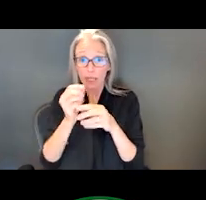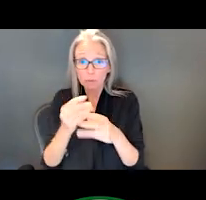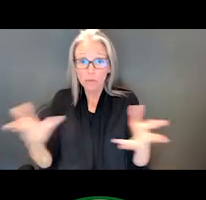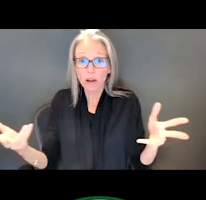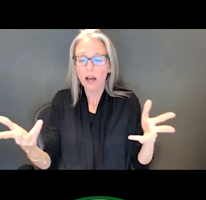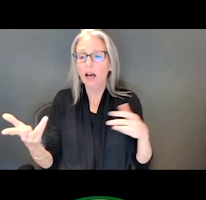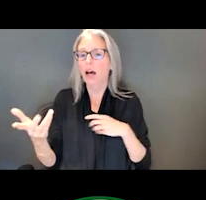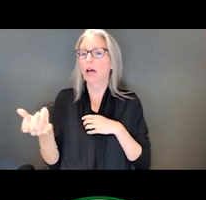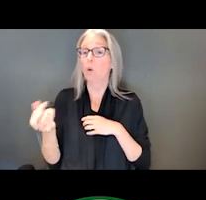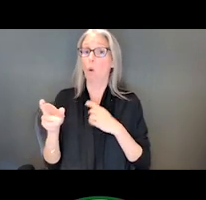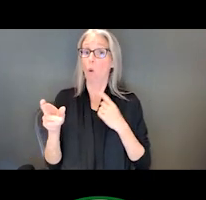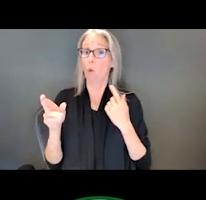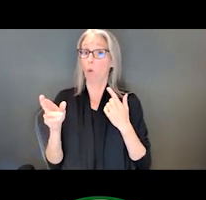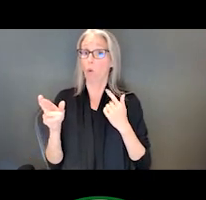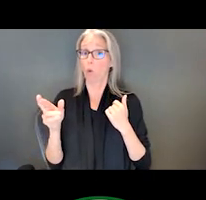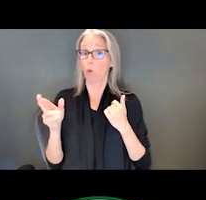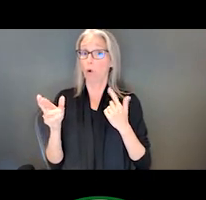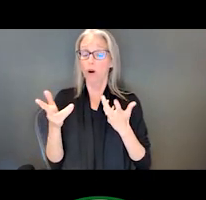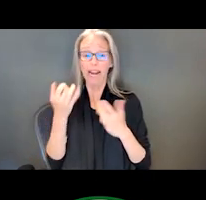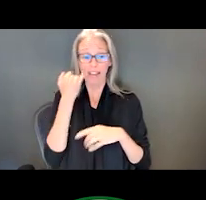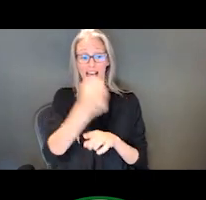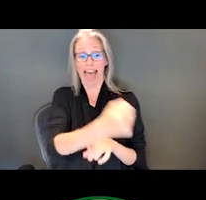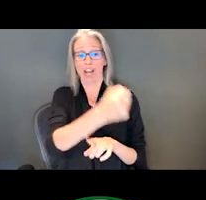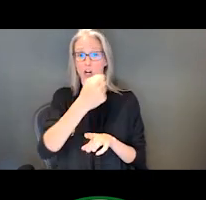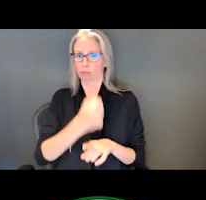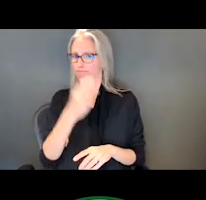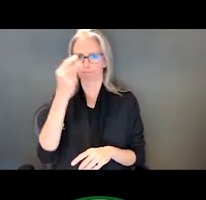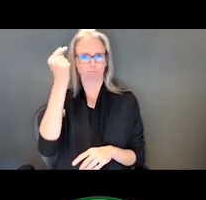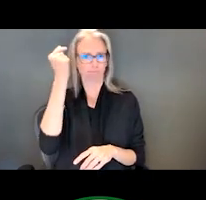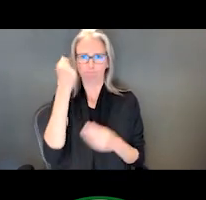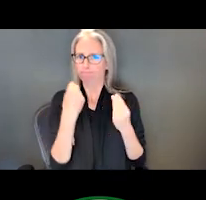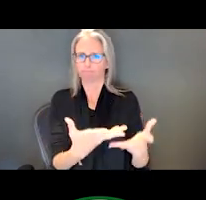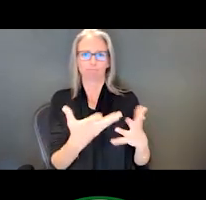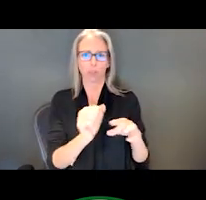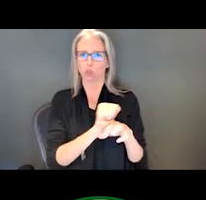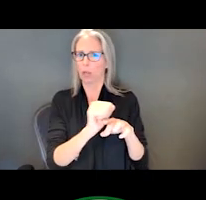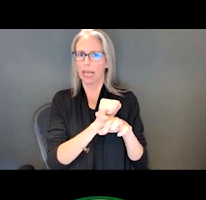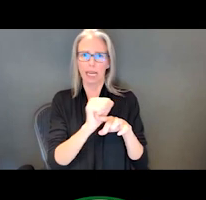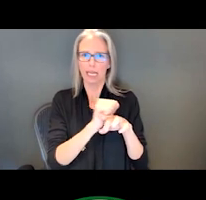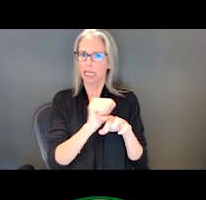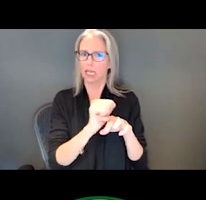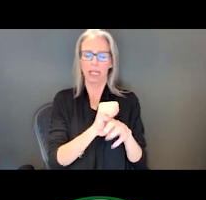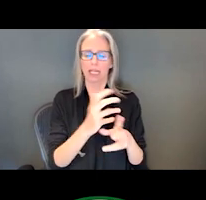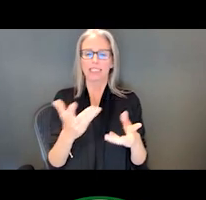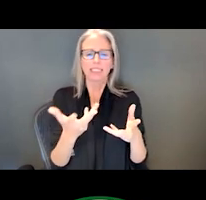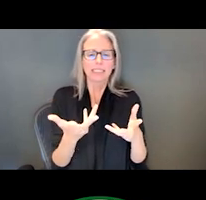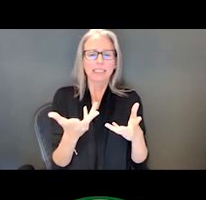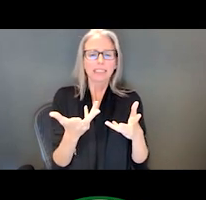a place of growth mindset and curiosity and there's so much to learn and and explore together